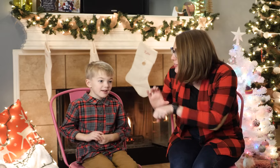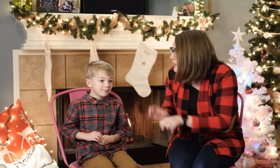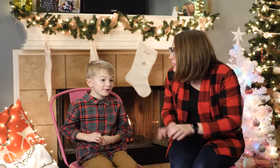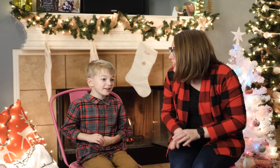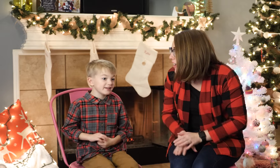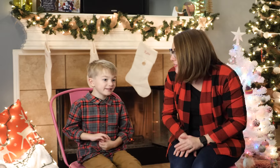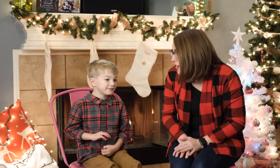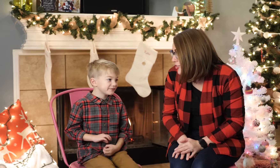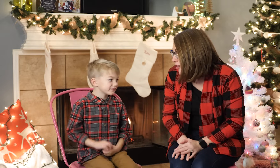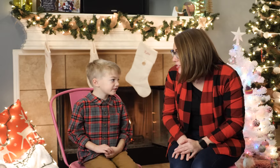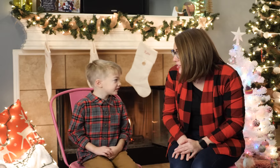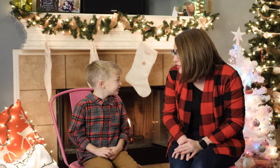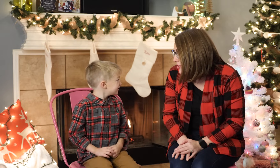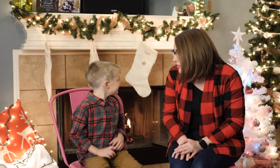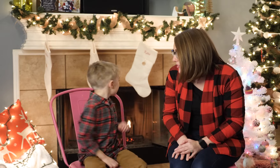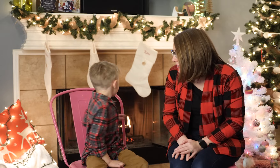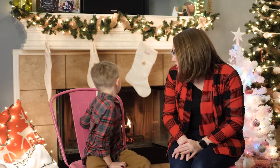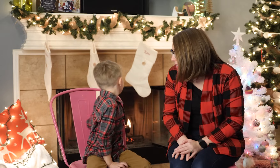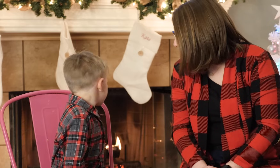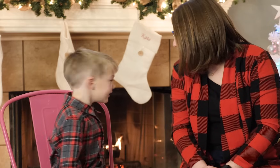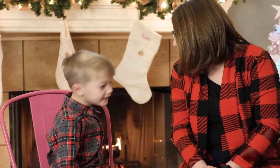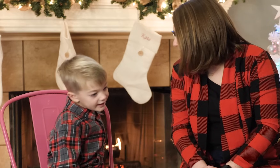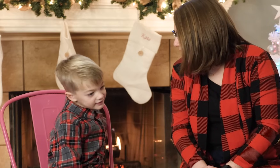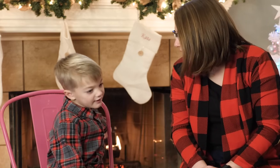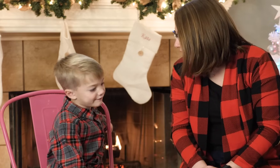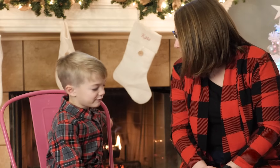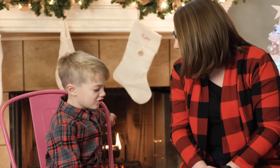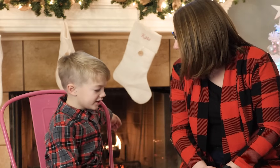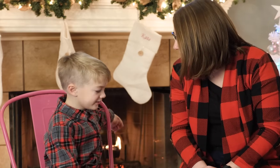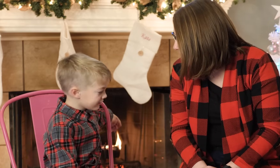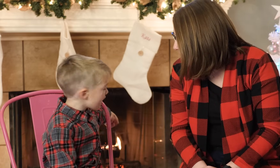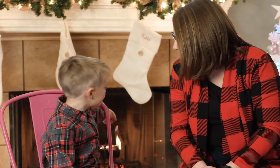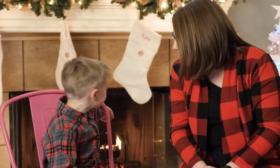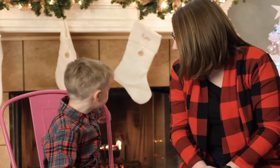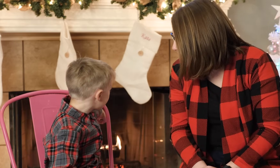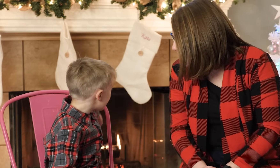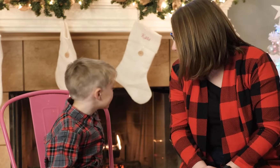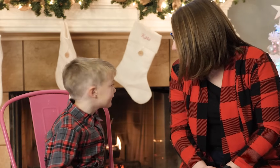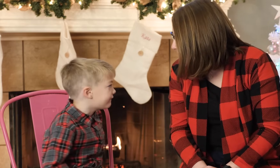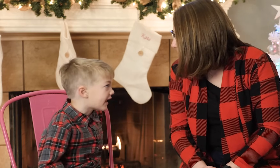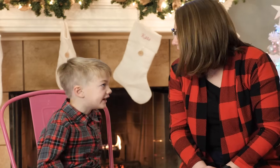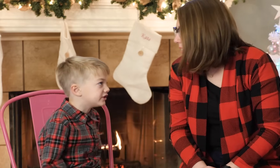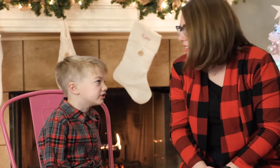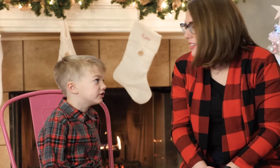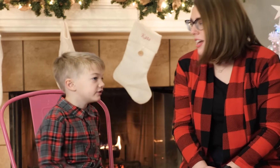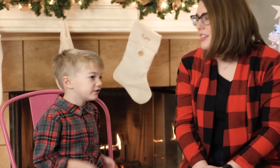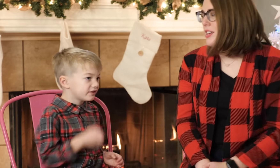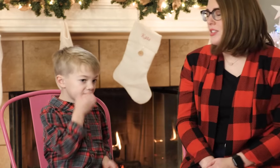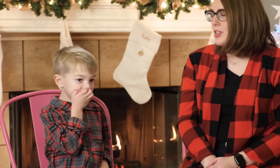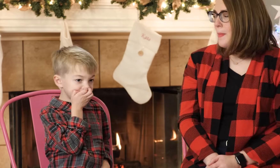You love hot chocolate, don't you? Yeah and I love one of fire fire. That sounds like the